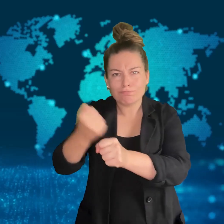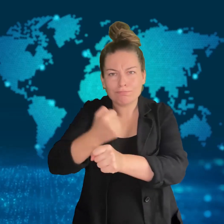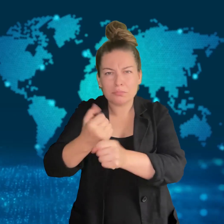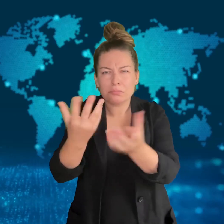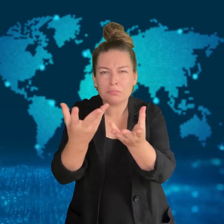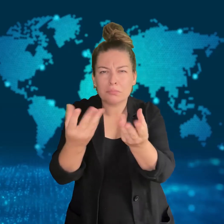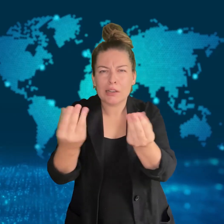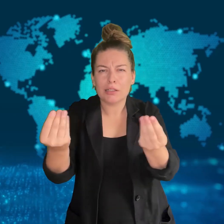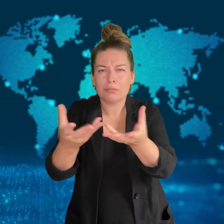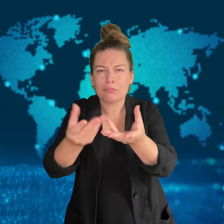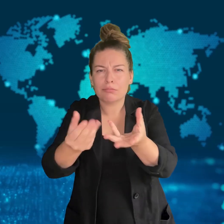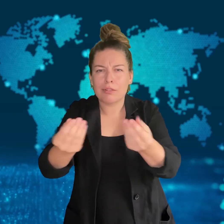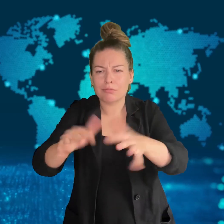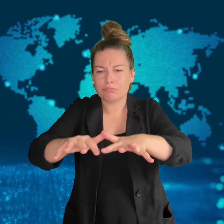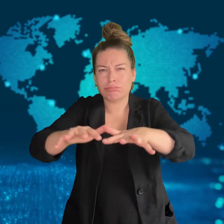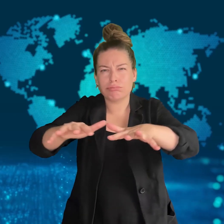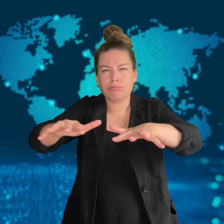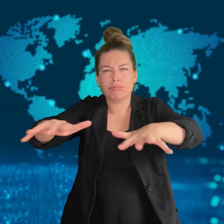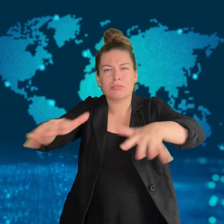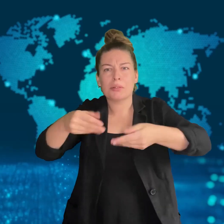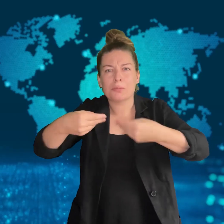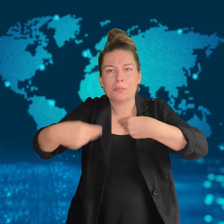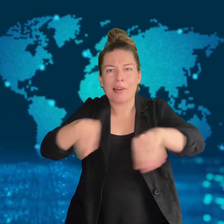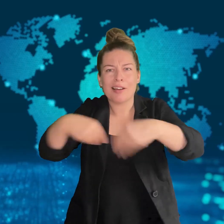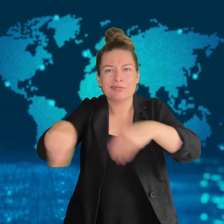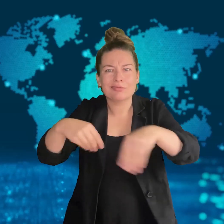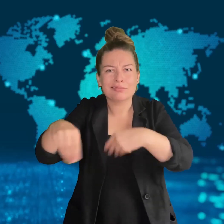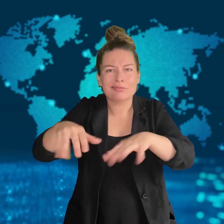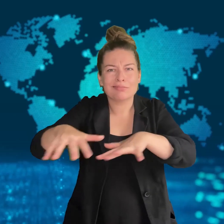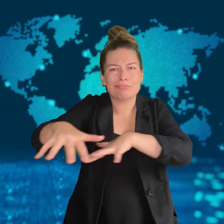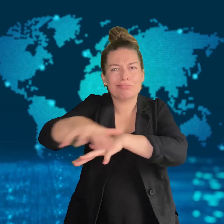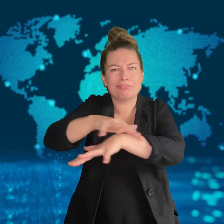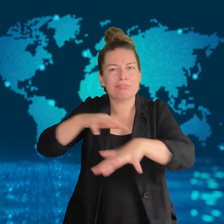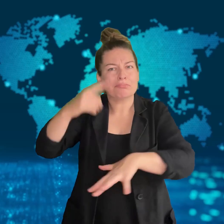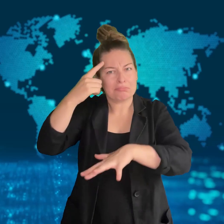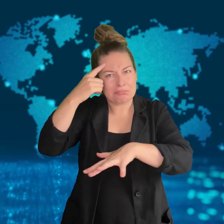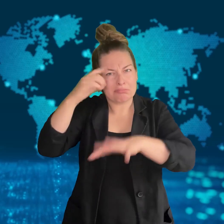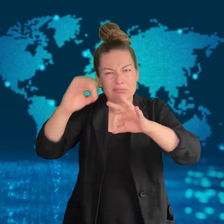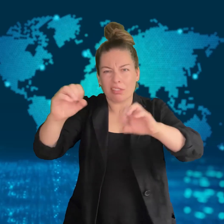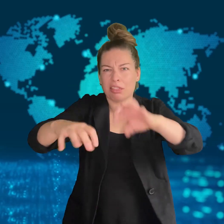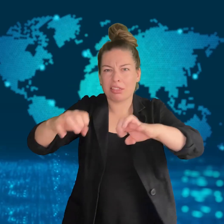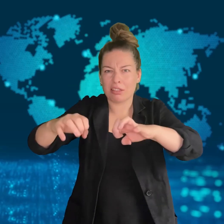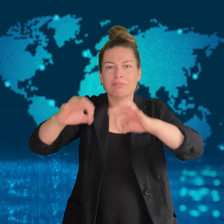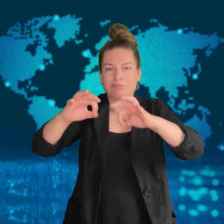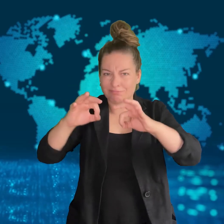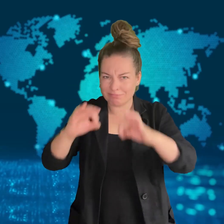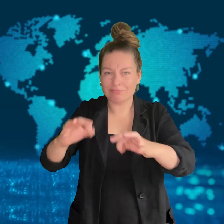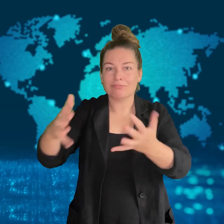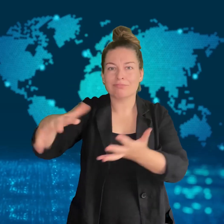According to the suit, ExxonMobil knew that 95% of